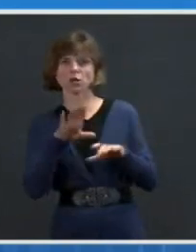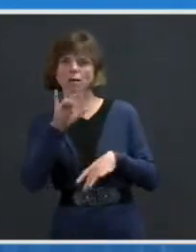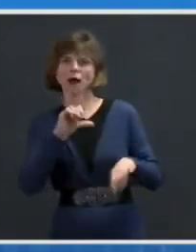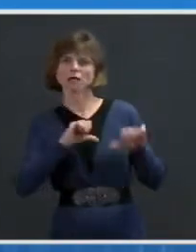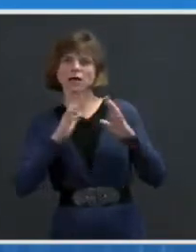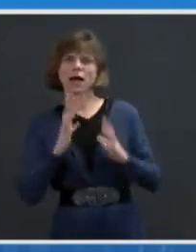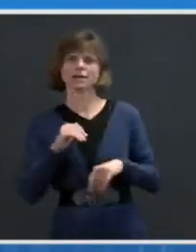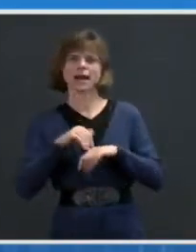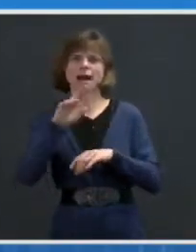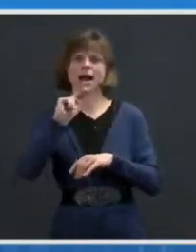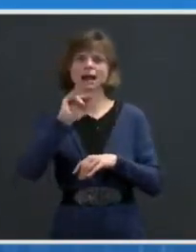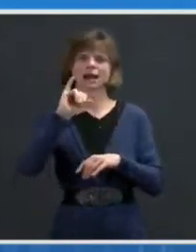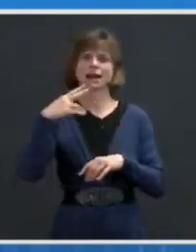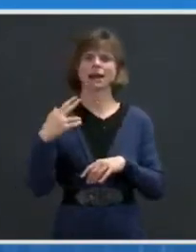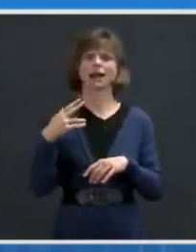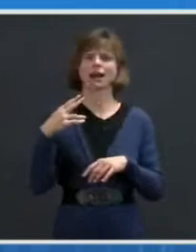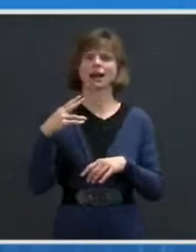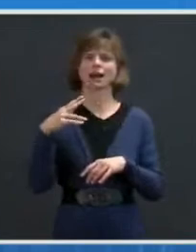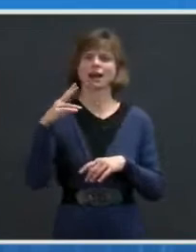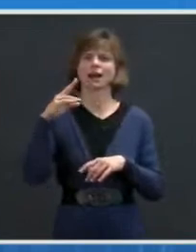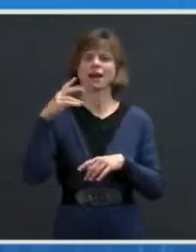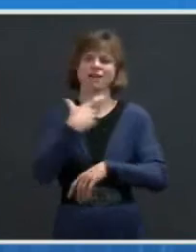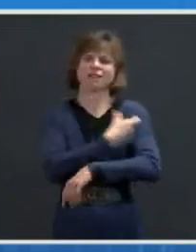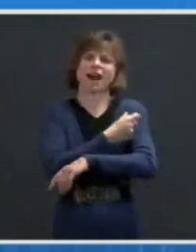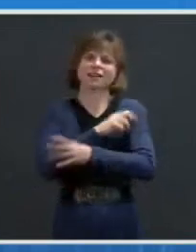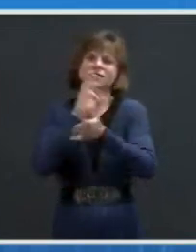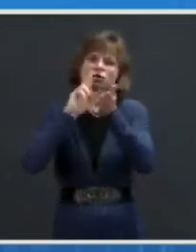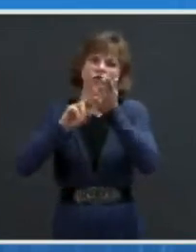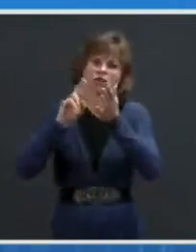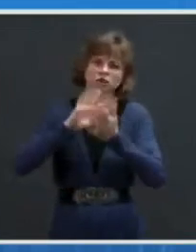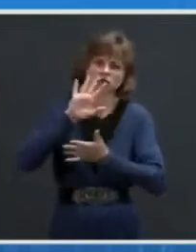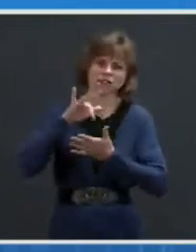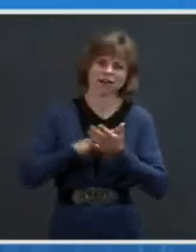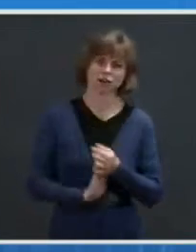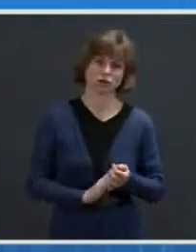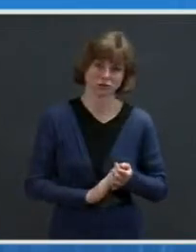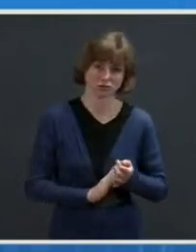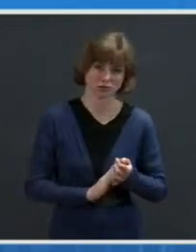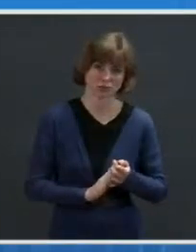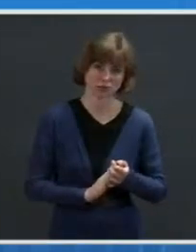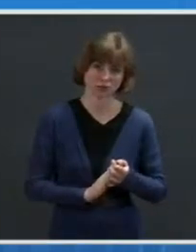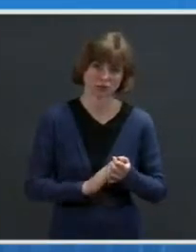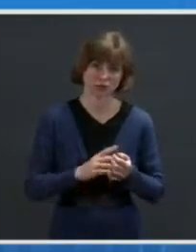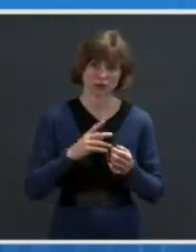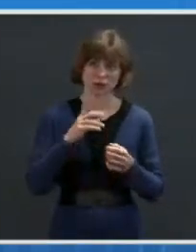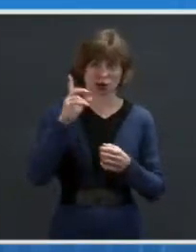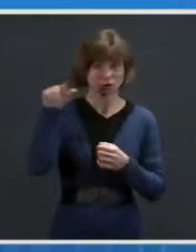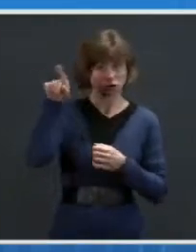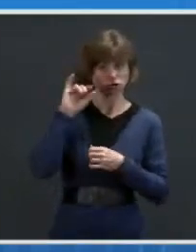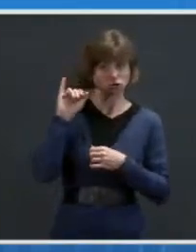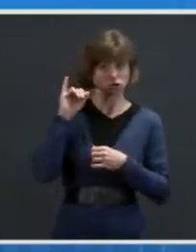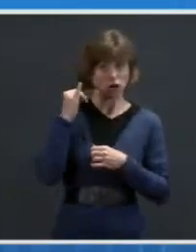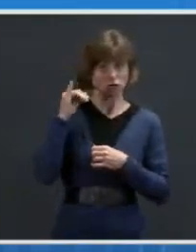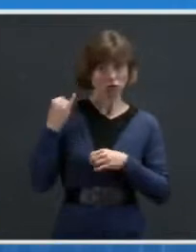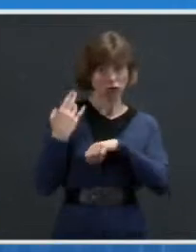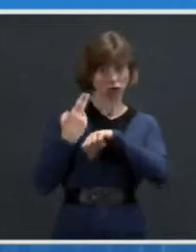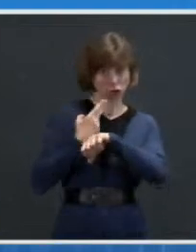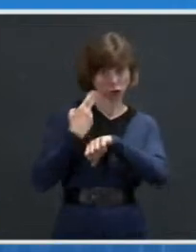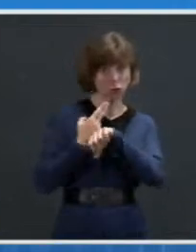STABILIZED SPIKE PROTEIN WAS